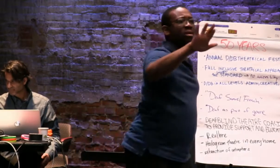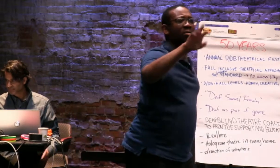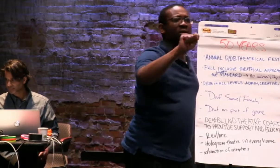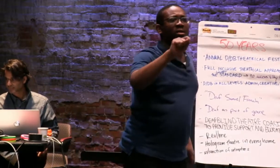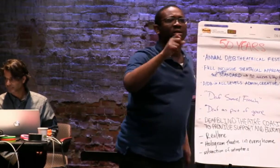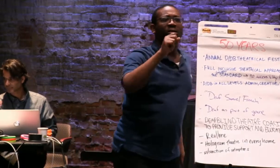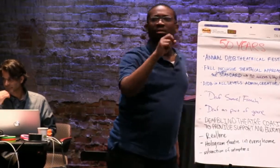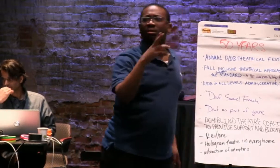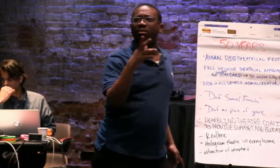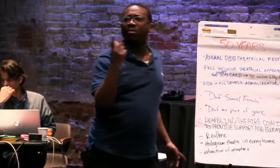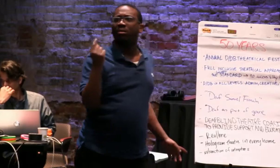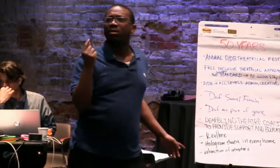Oh, yes, Robert.